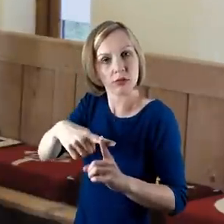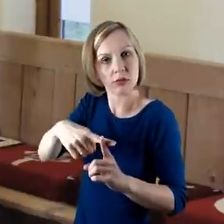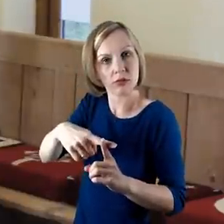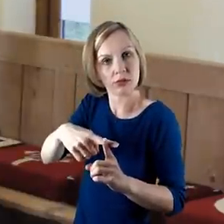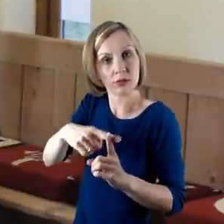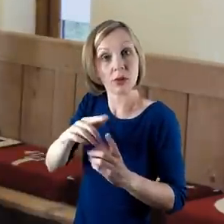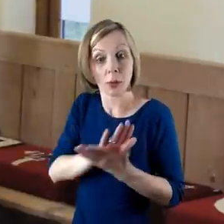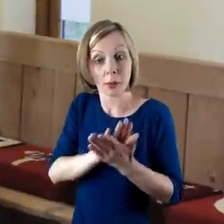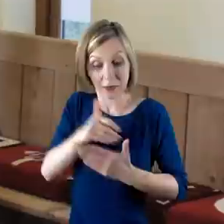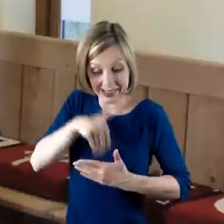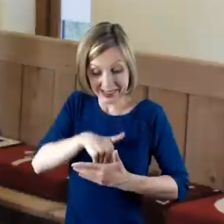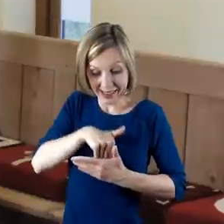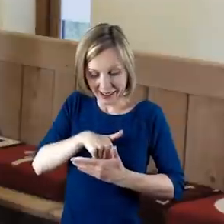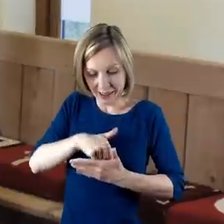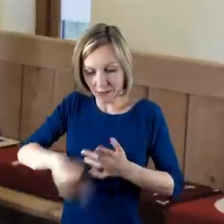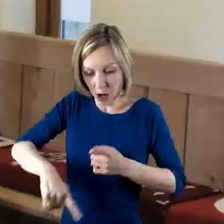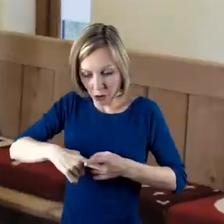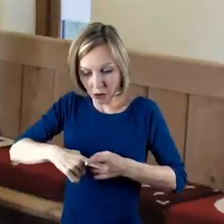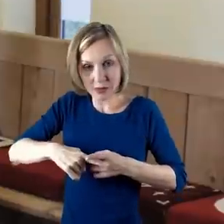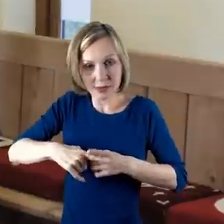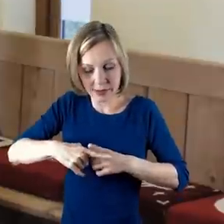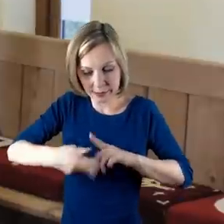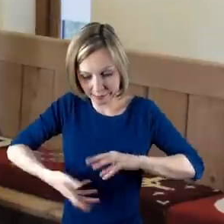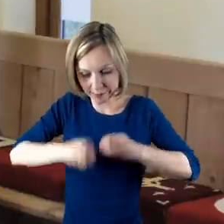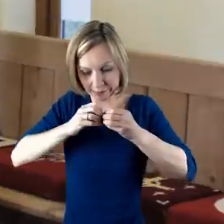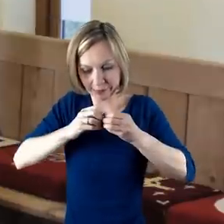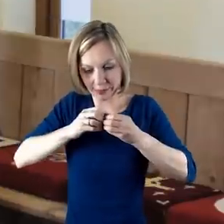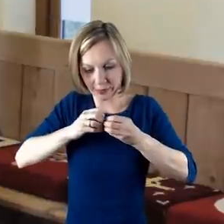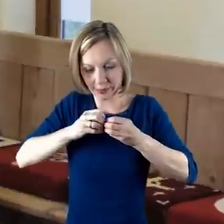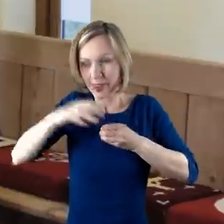on the cross, the cross being a place of both brokenness